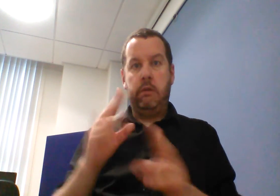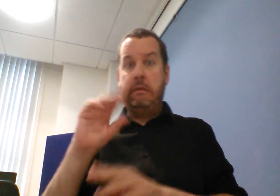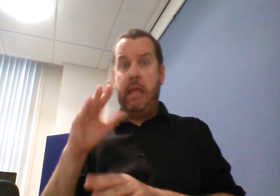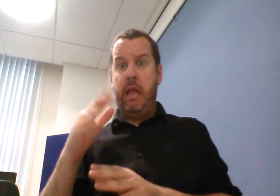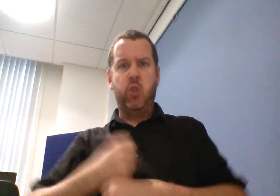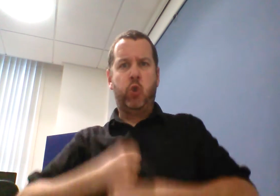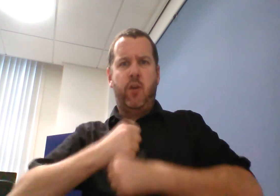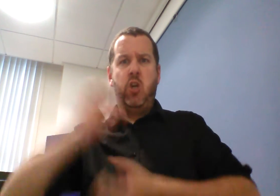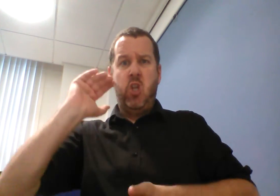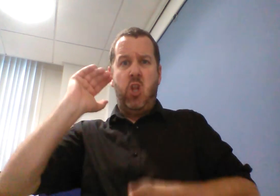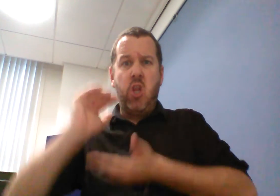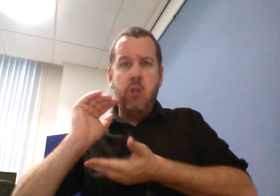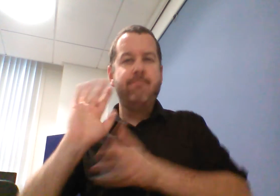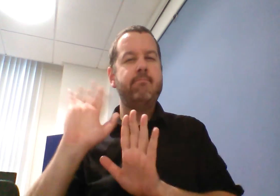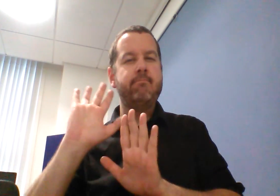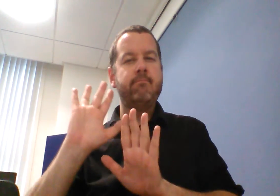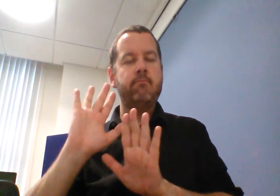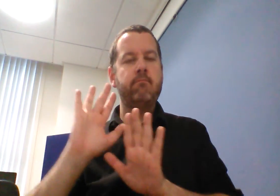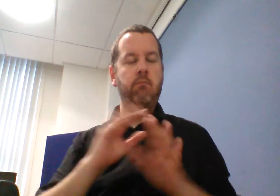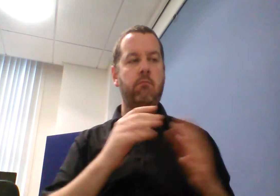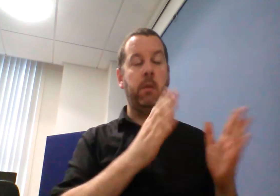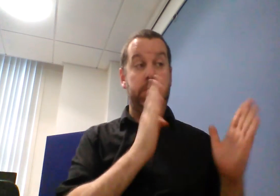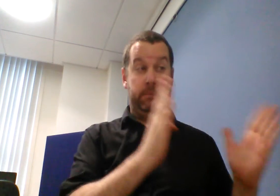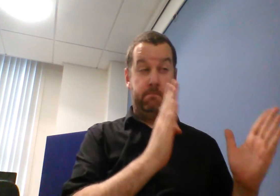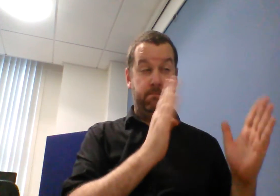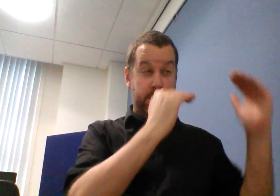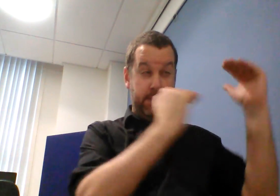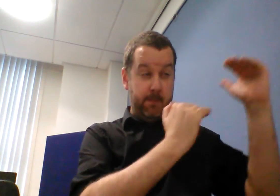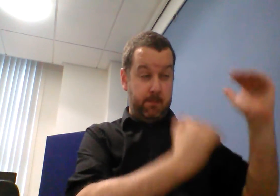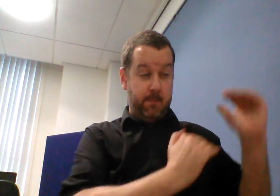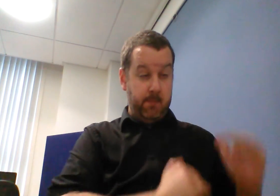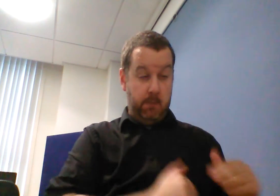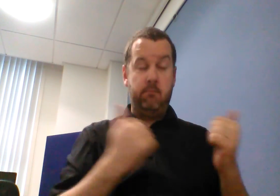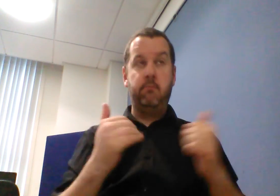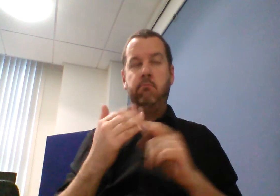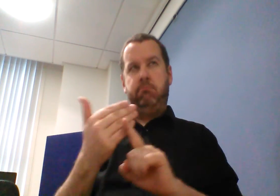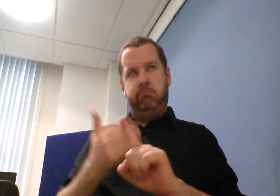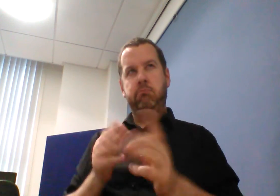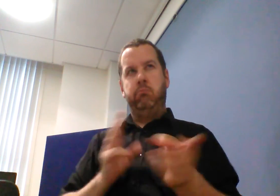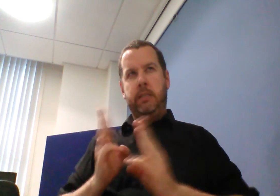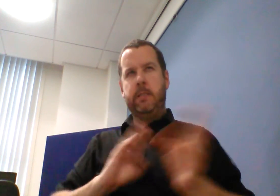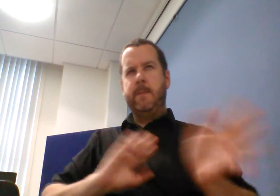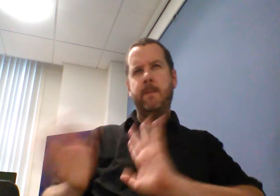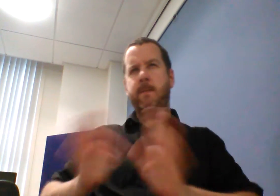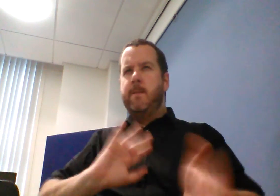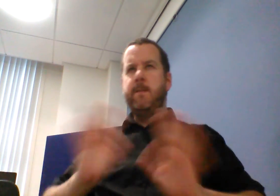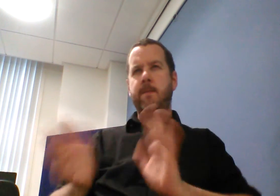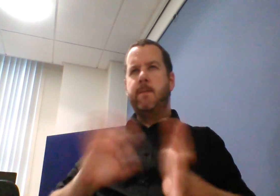I wouldn't allow the ISL to suffer. I'd practice beforehand each segment and how it would play out in ISL,